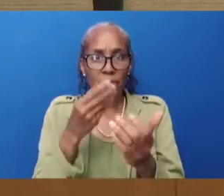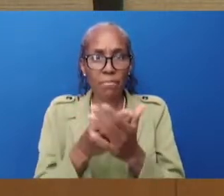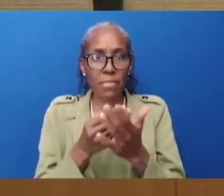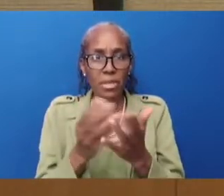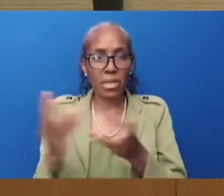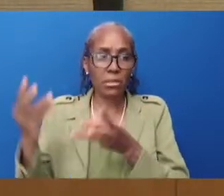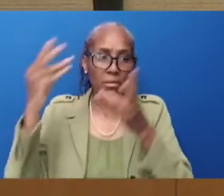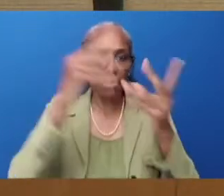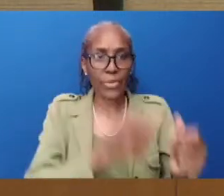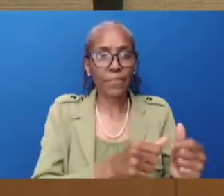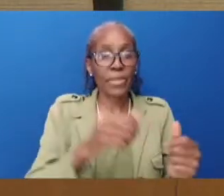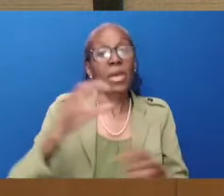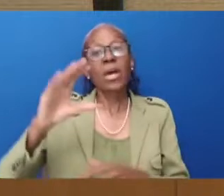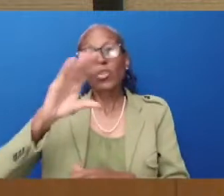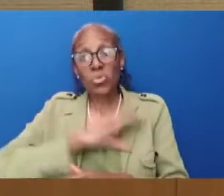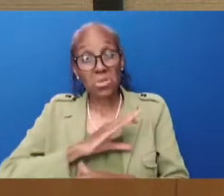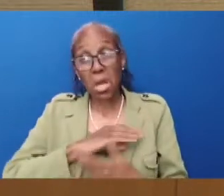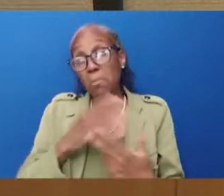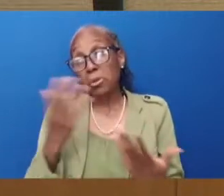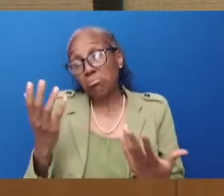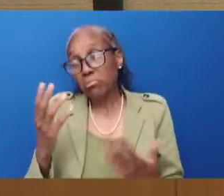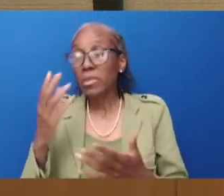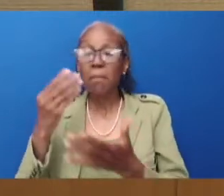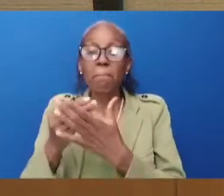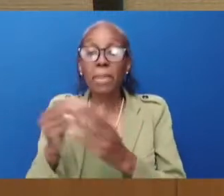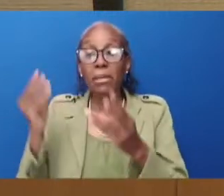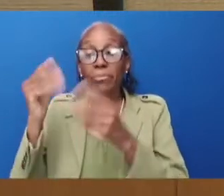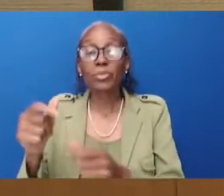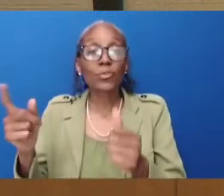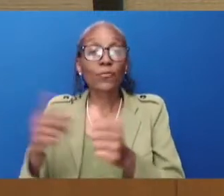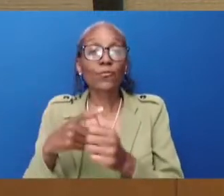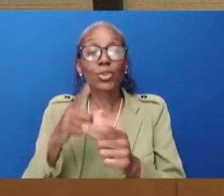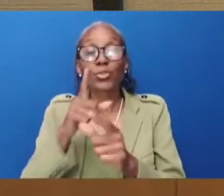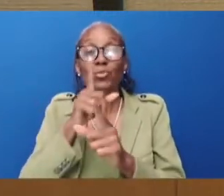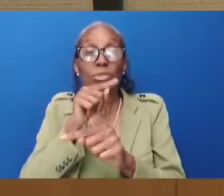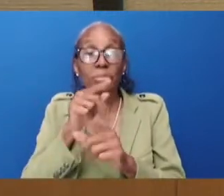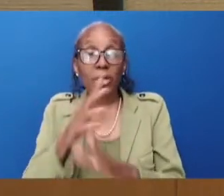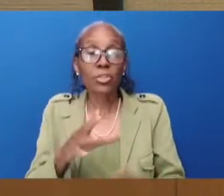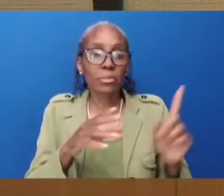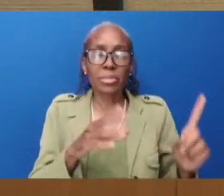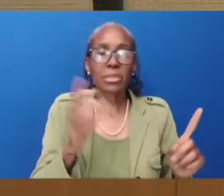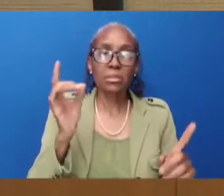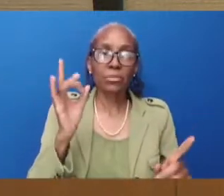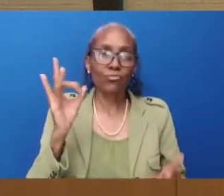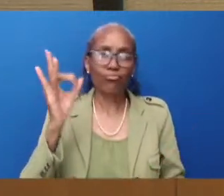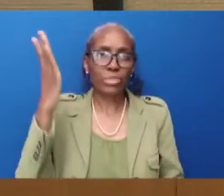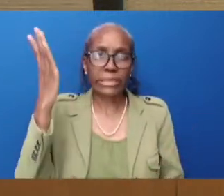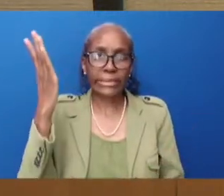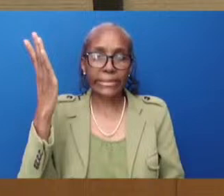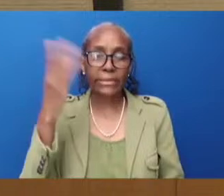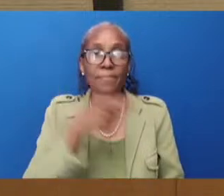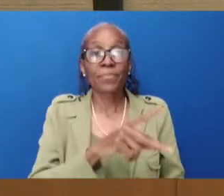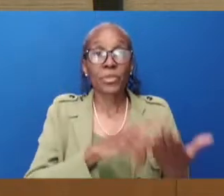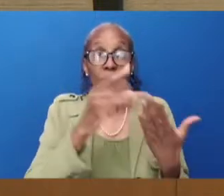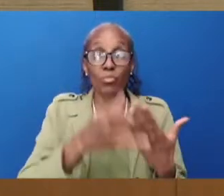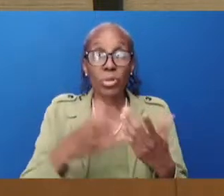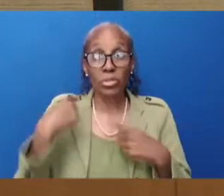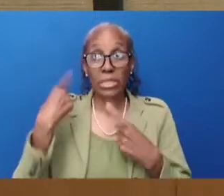I HAVE NO PROBLEM WITH MONEY GOING TOWARDS COPS.